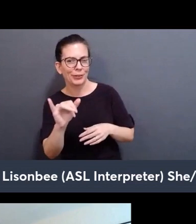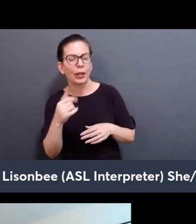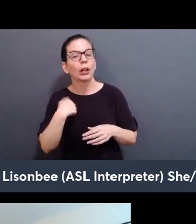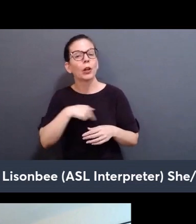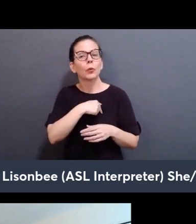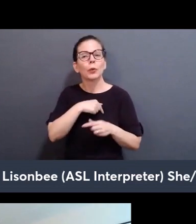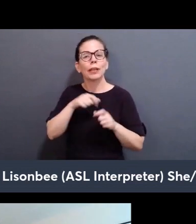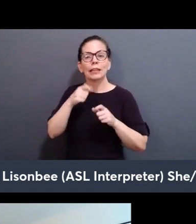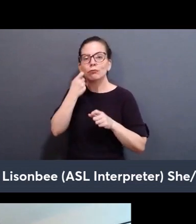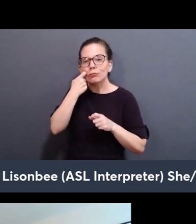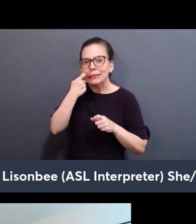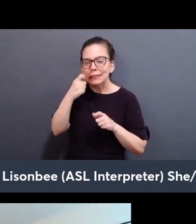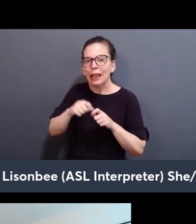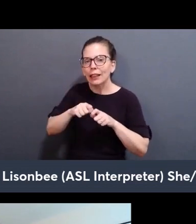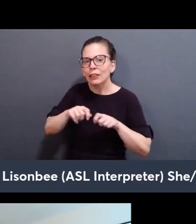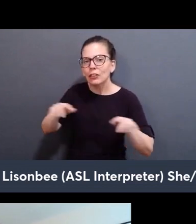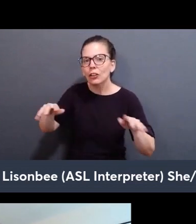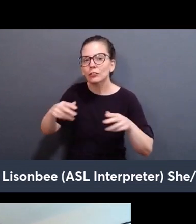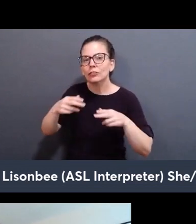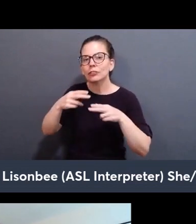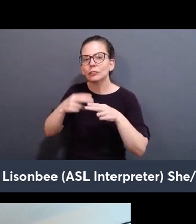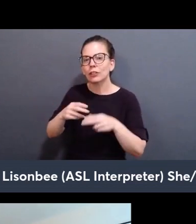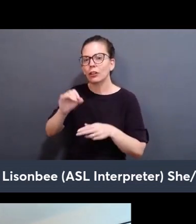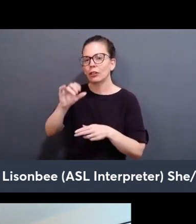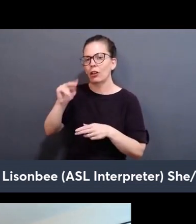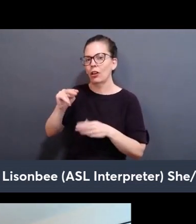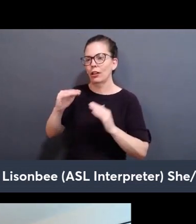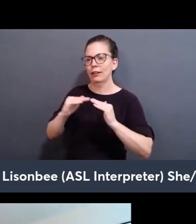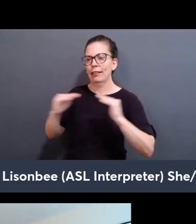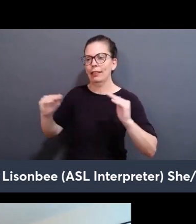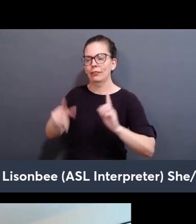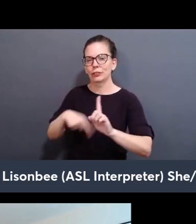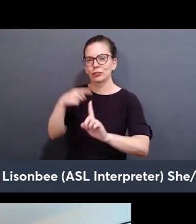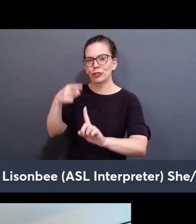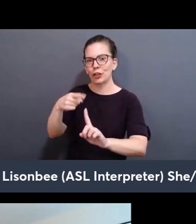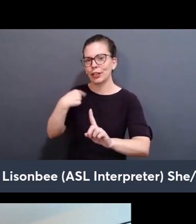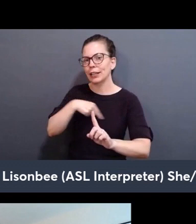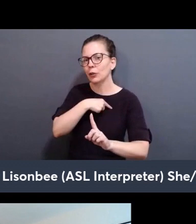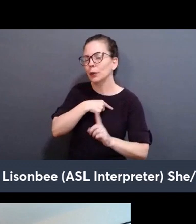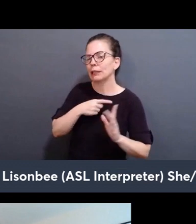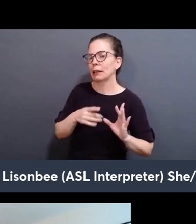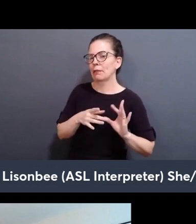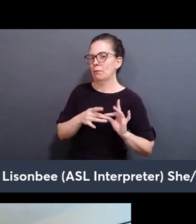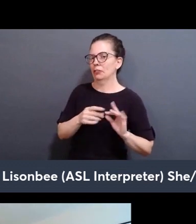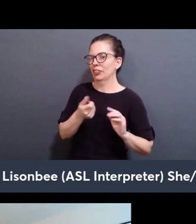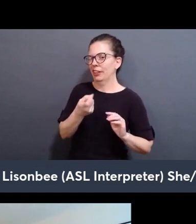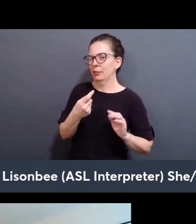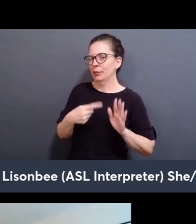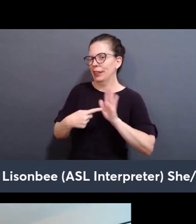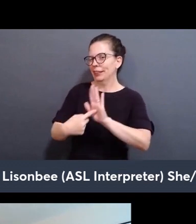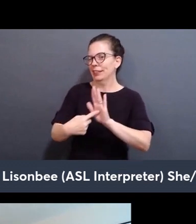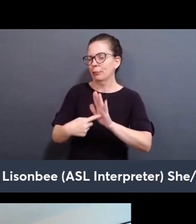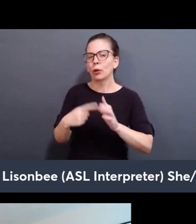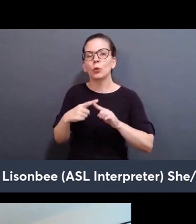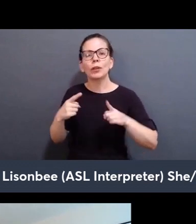we recently launched this thing called Account Level Targeting, something that we were just alluding to in the demo with the whole intersection, difference and union